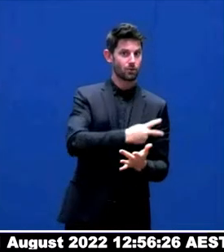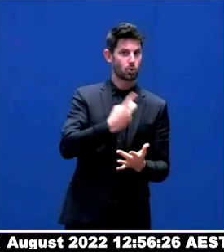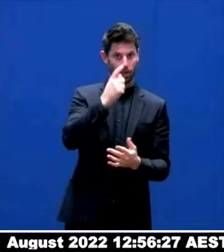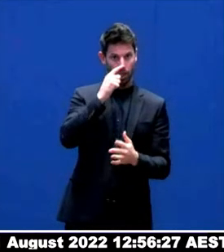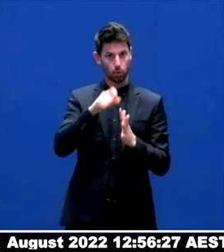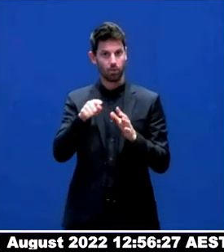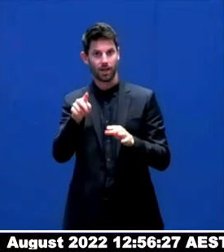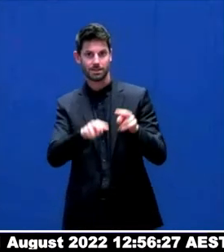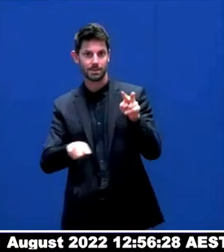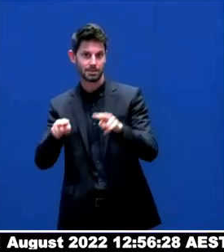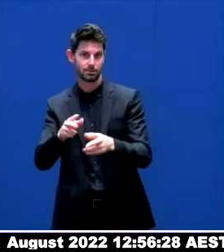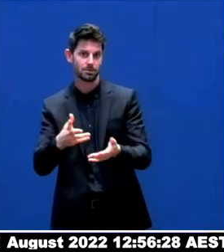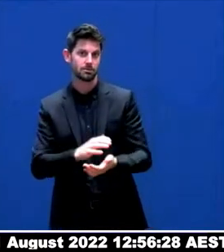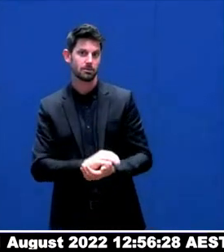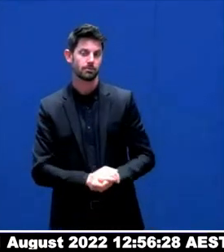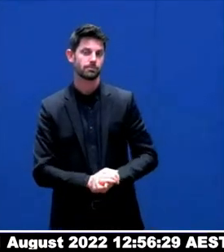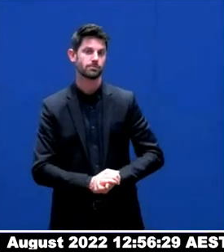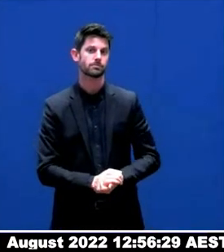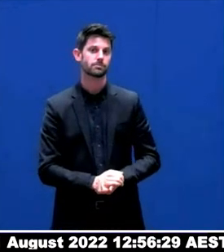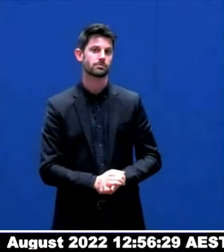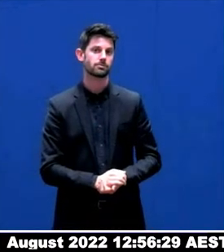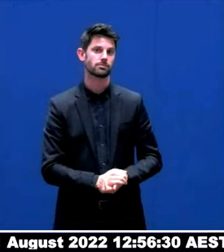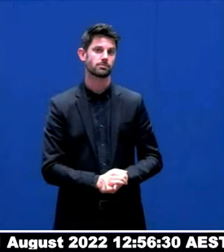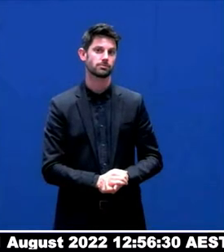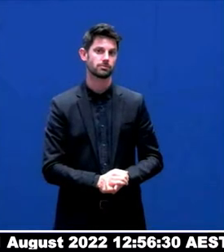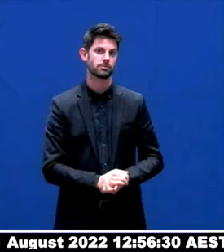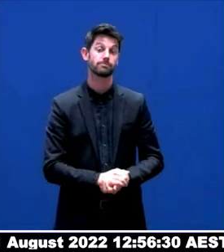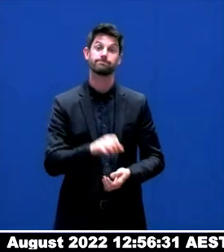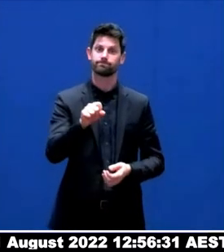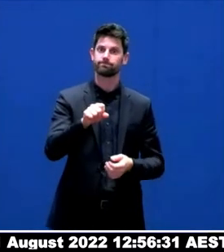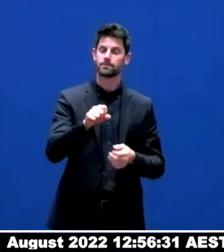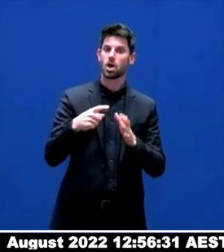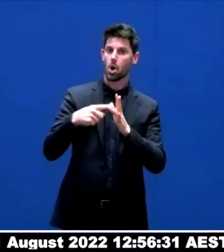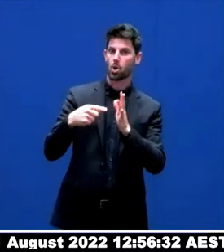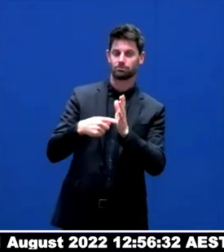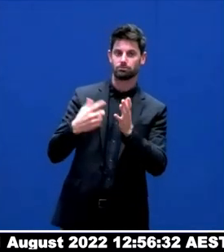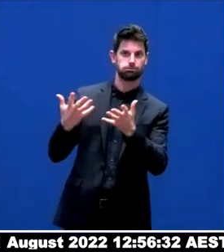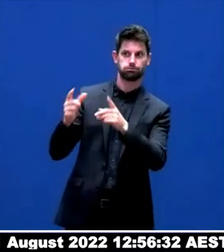So one of the strategies in response to access to OTs was the funding I mentioned